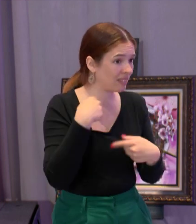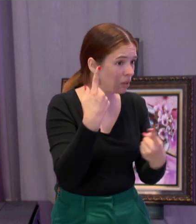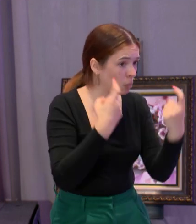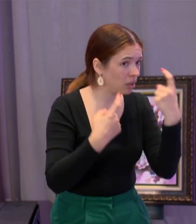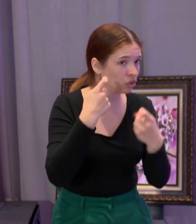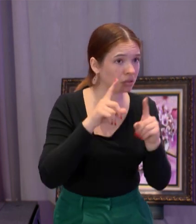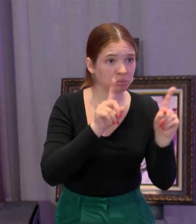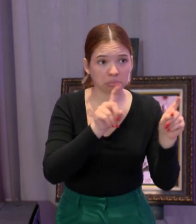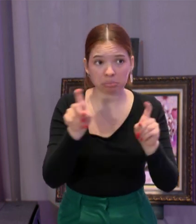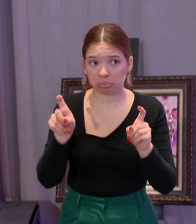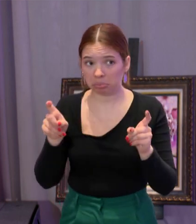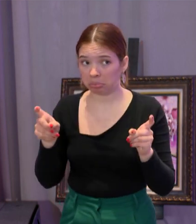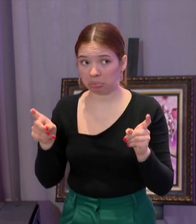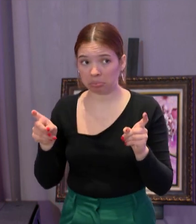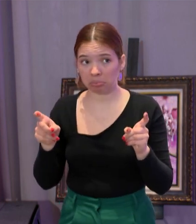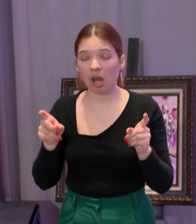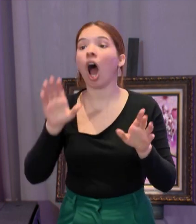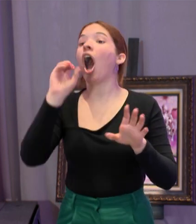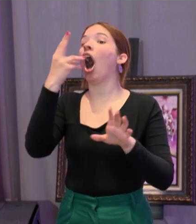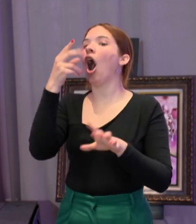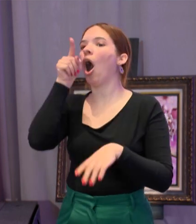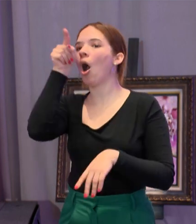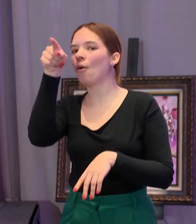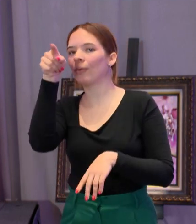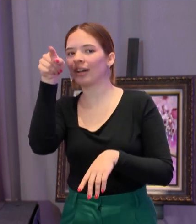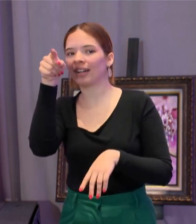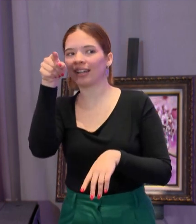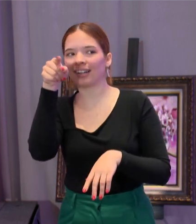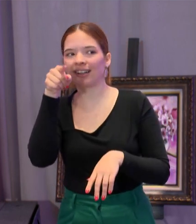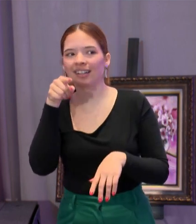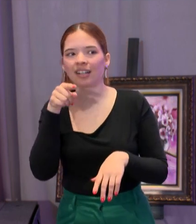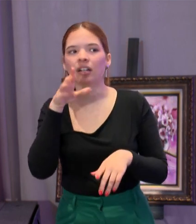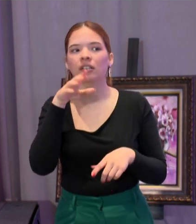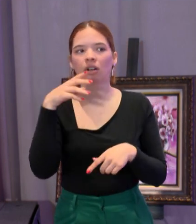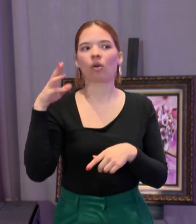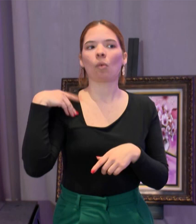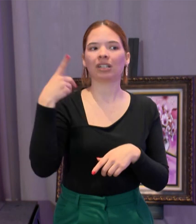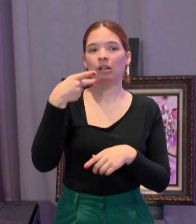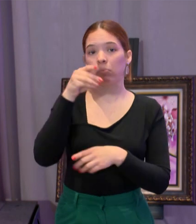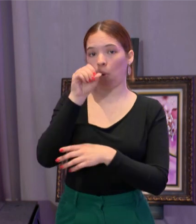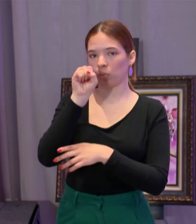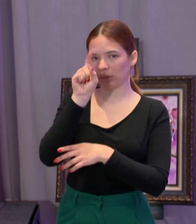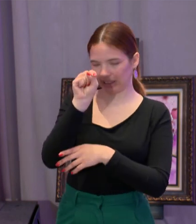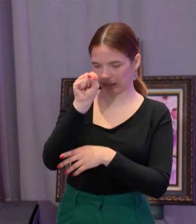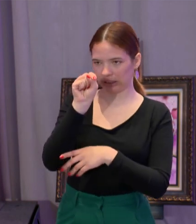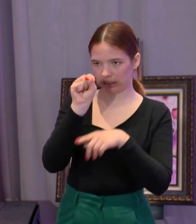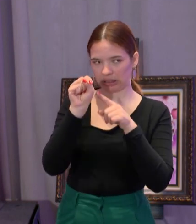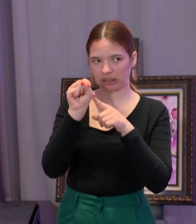OH, WAIT.